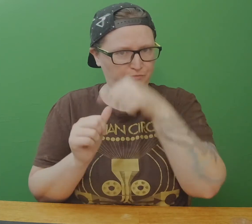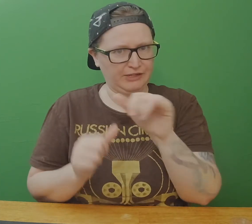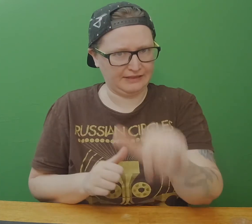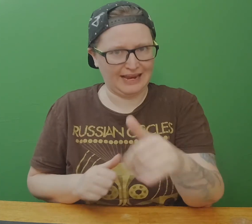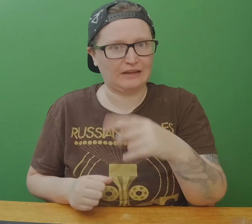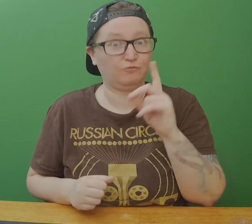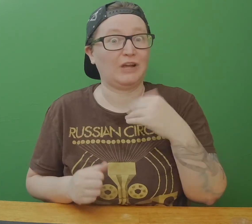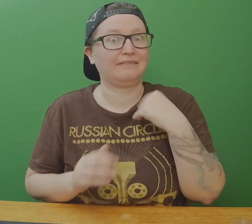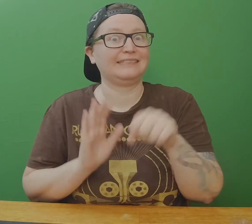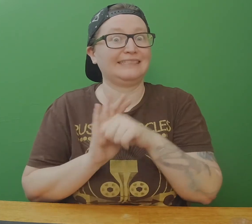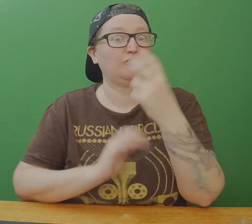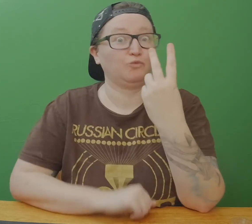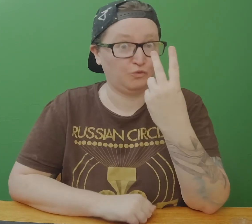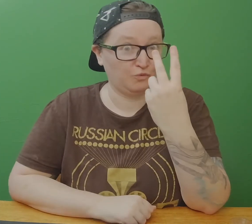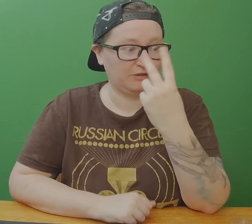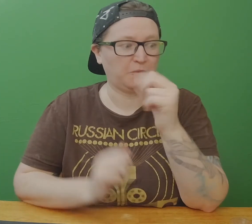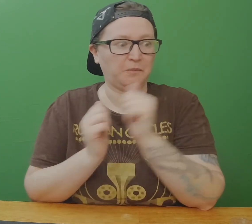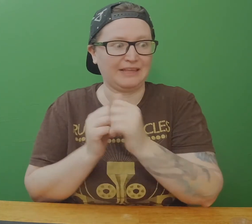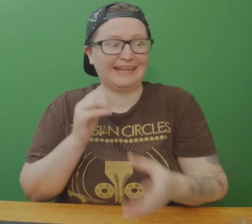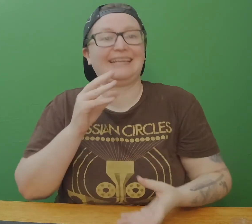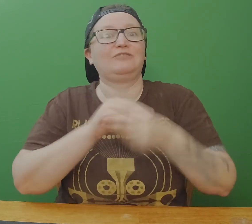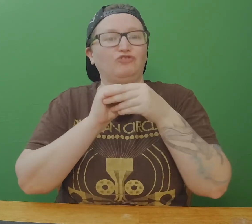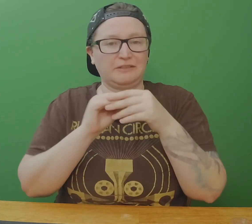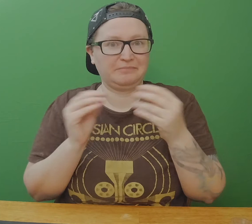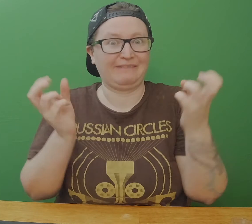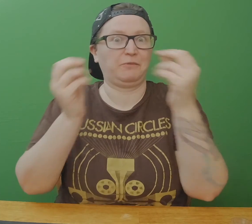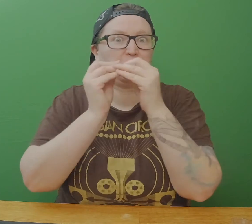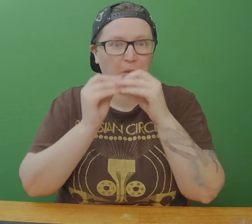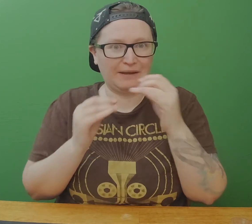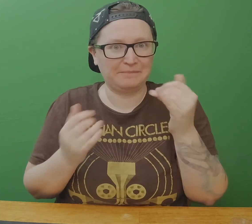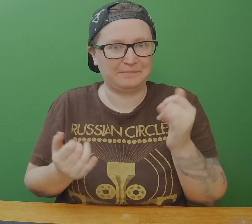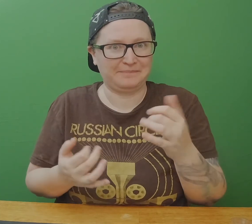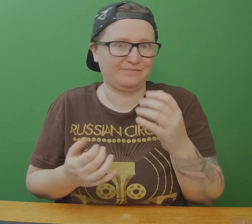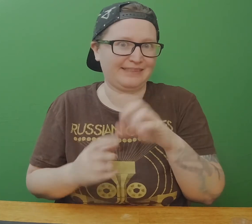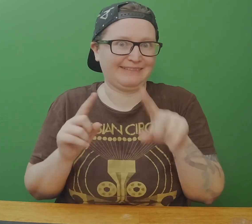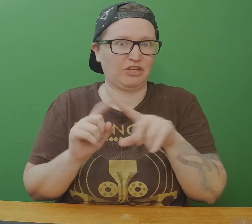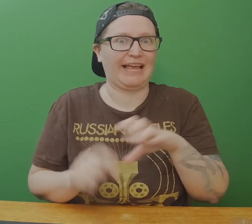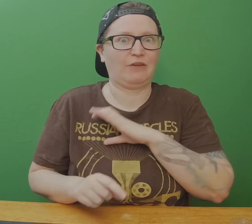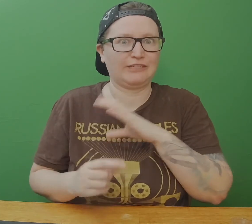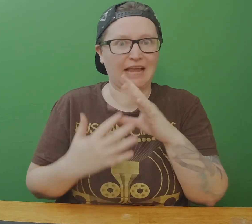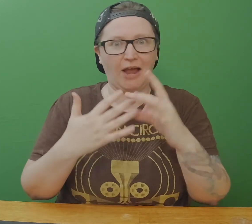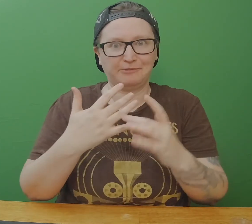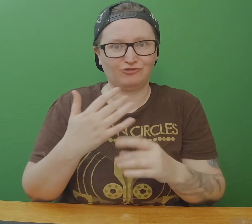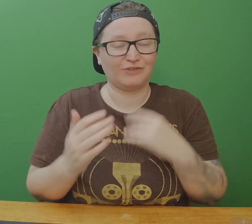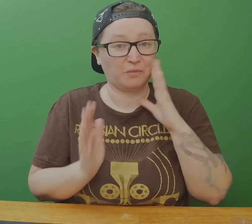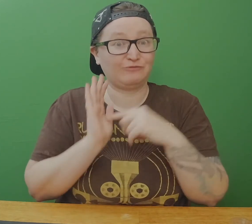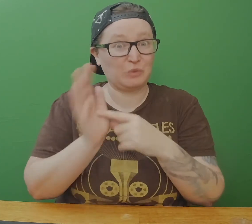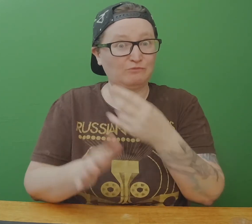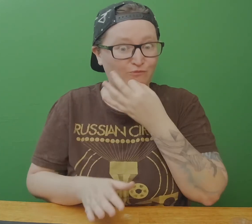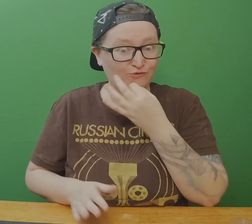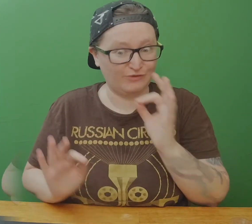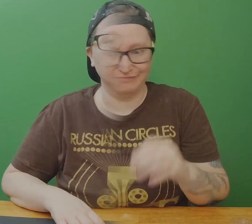this is season one remember they have a season two with additional even more character options